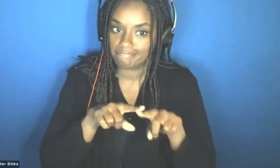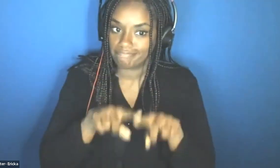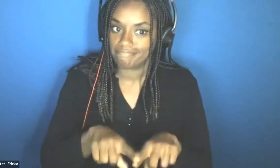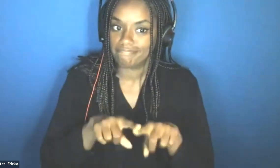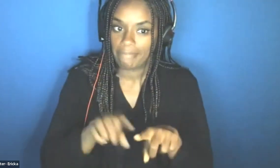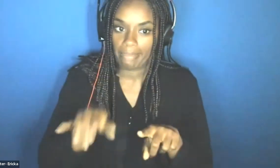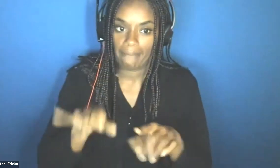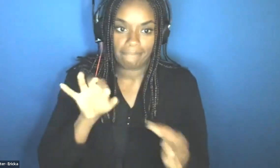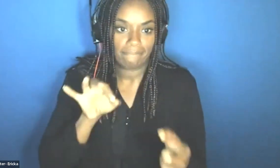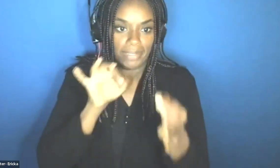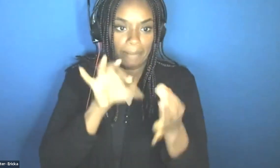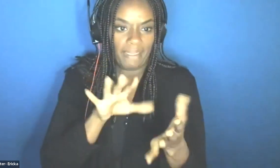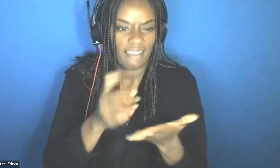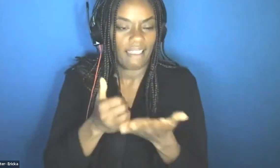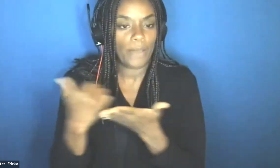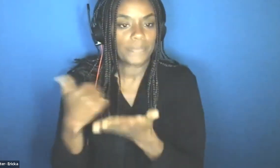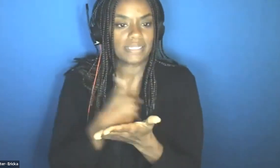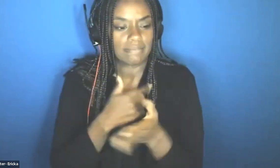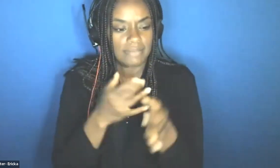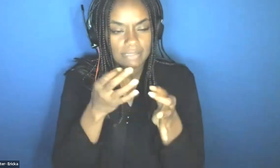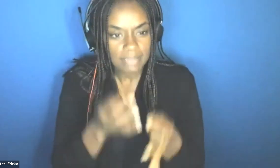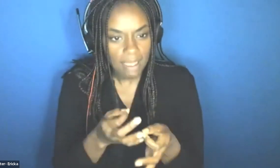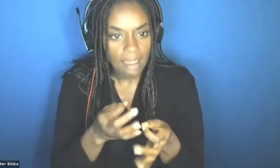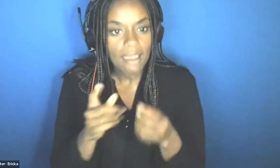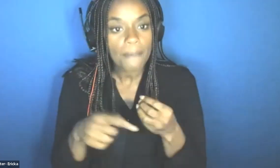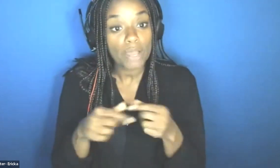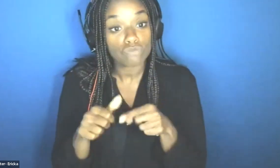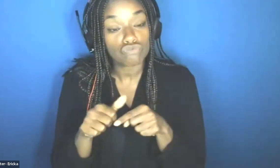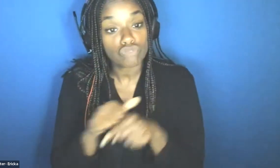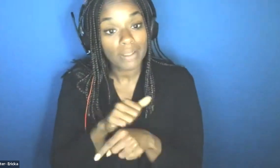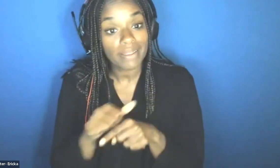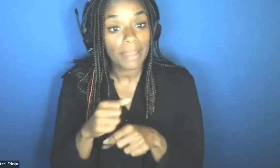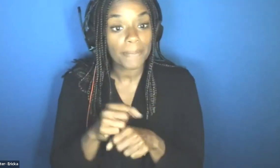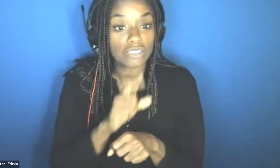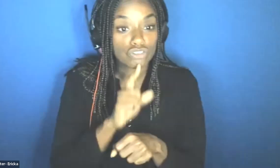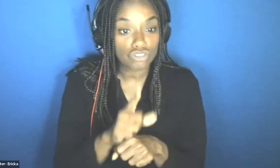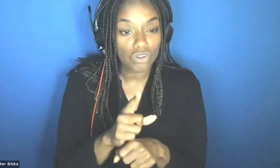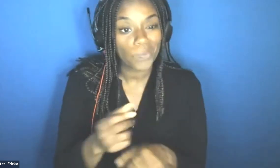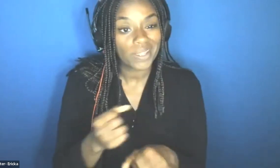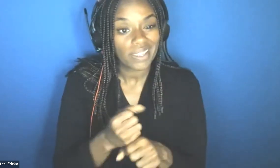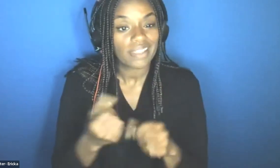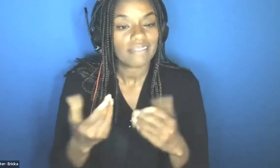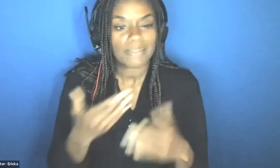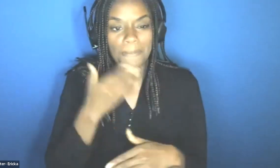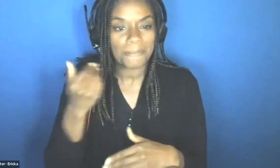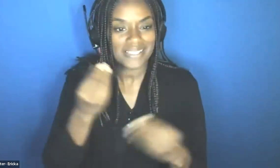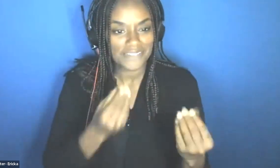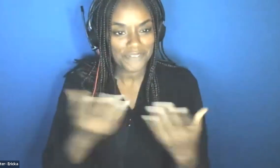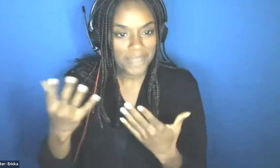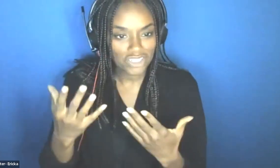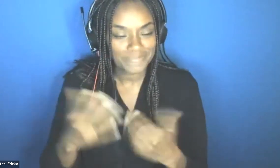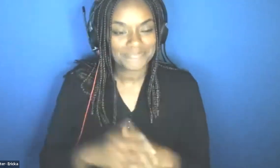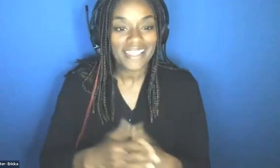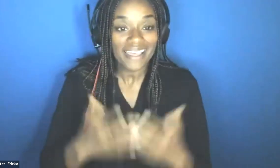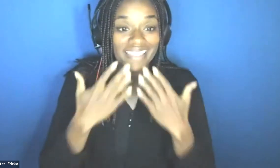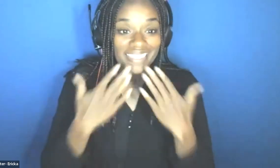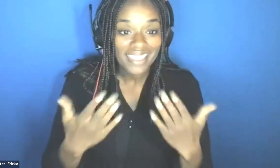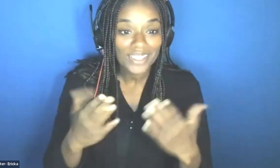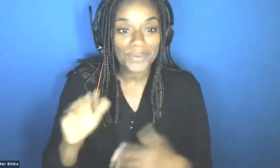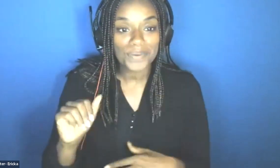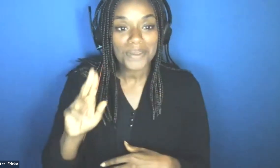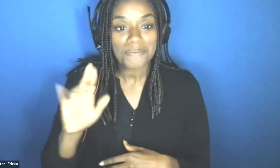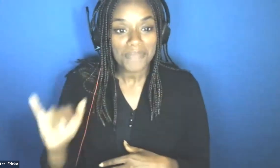So please take the time to complete that.